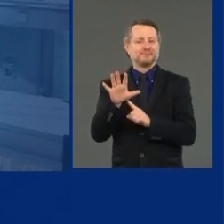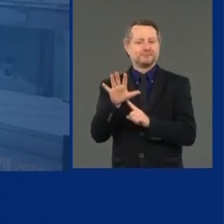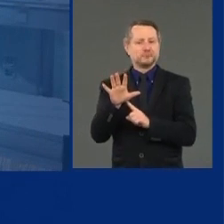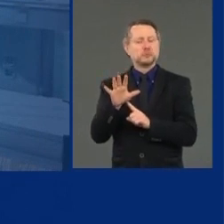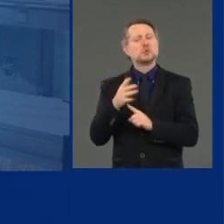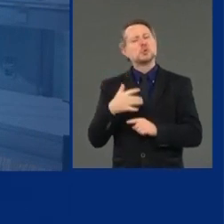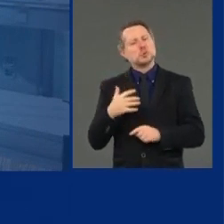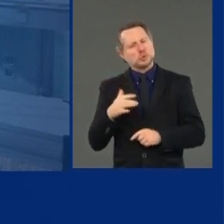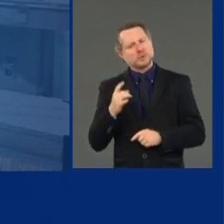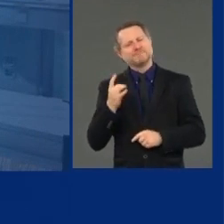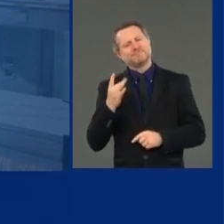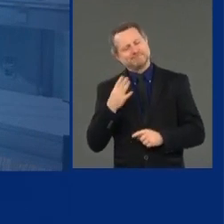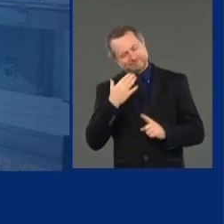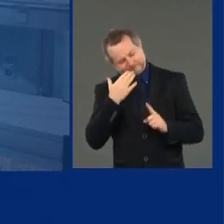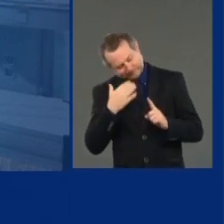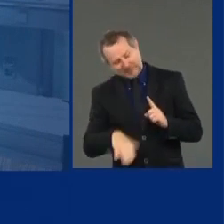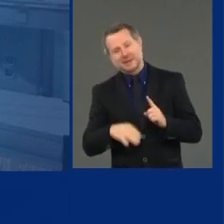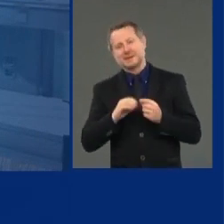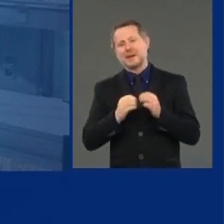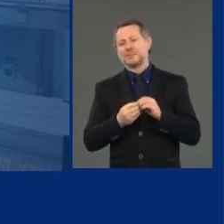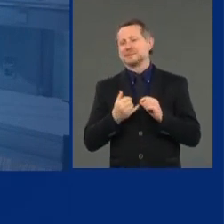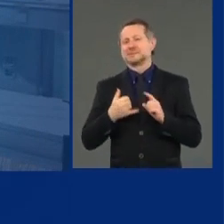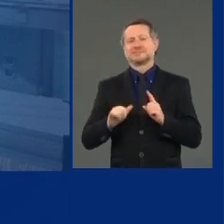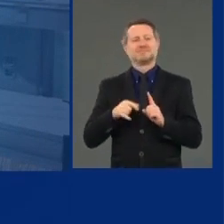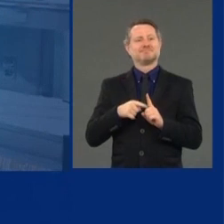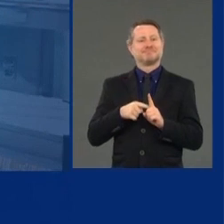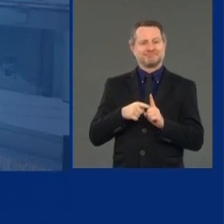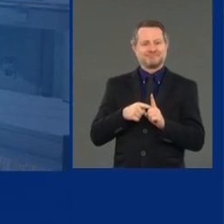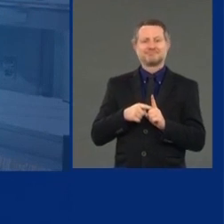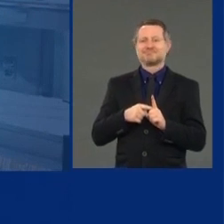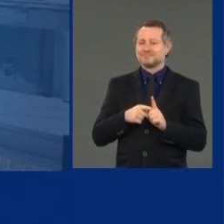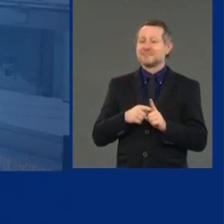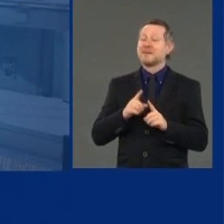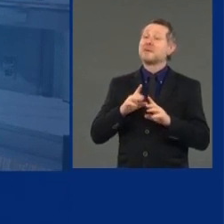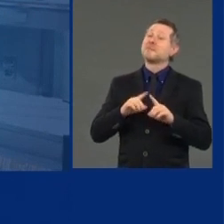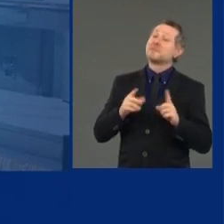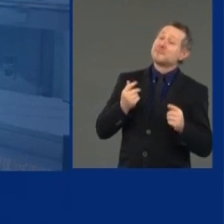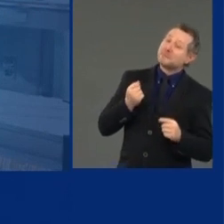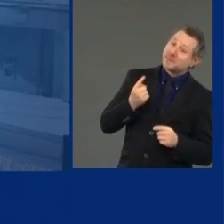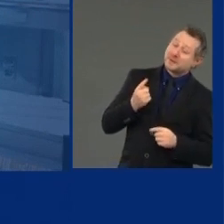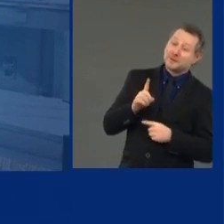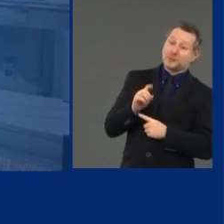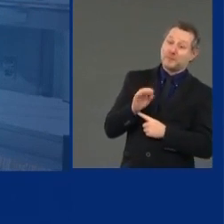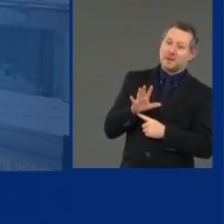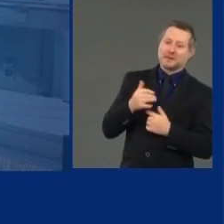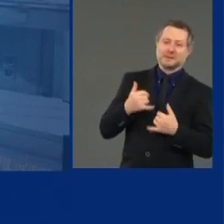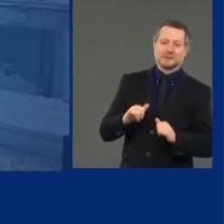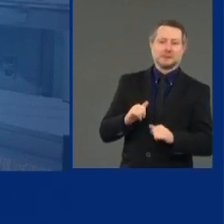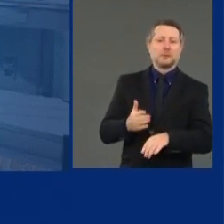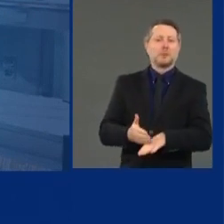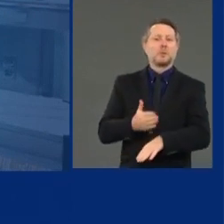THE NUMBER OF DEATHS, 105,